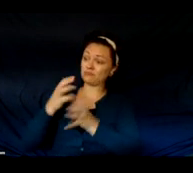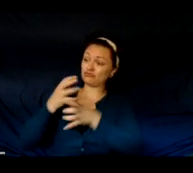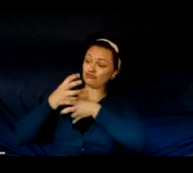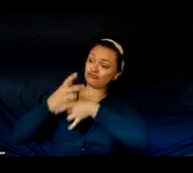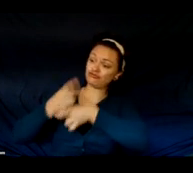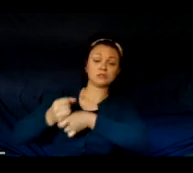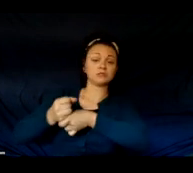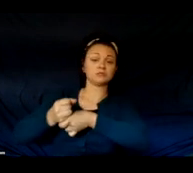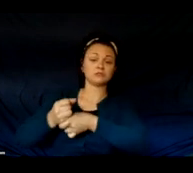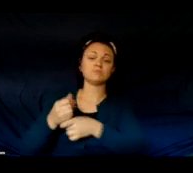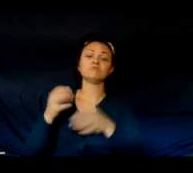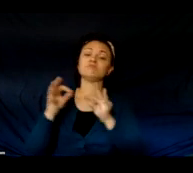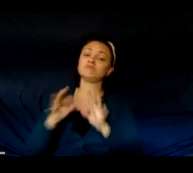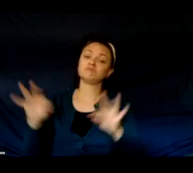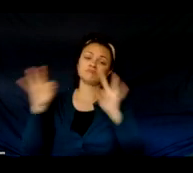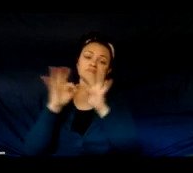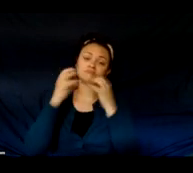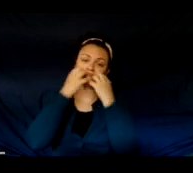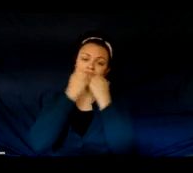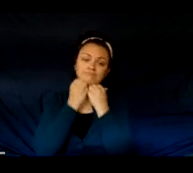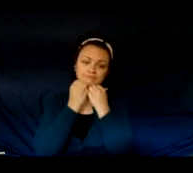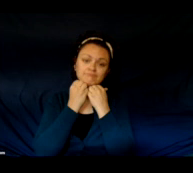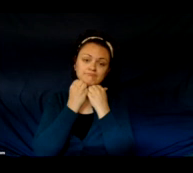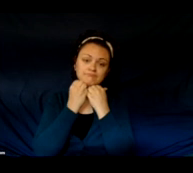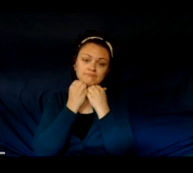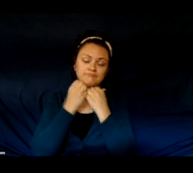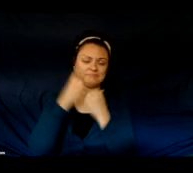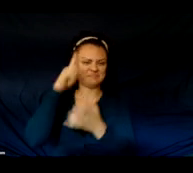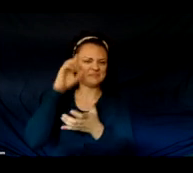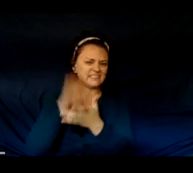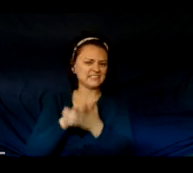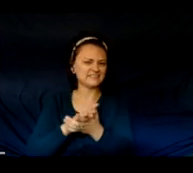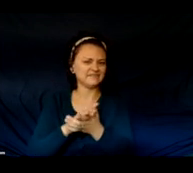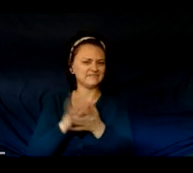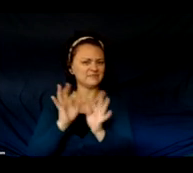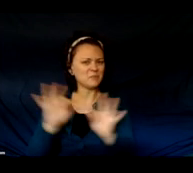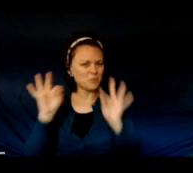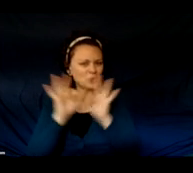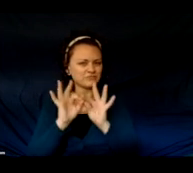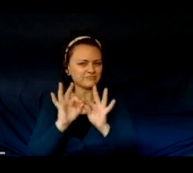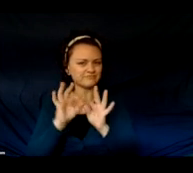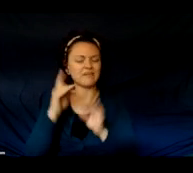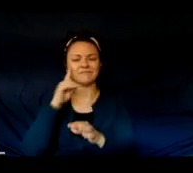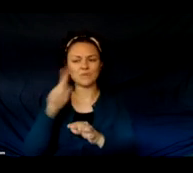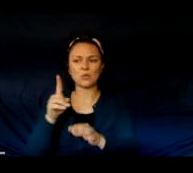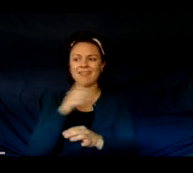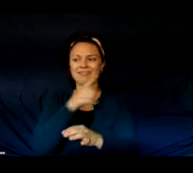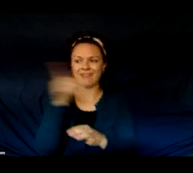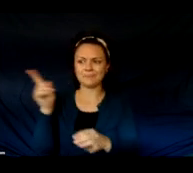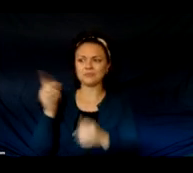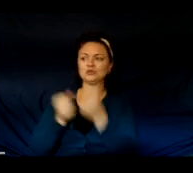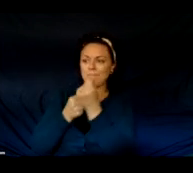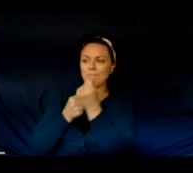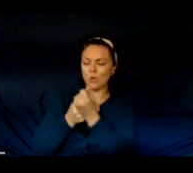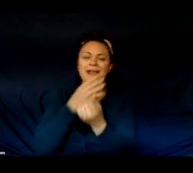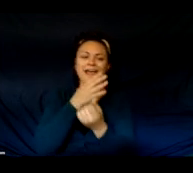our center and we believe is vital to helping them be able to support as well as inform our work.